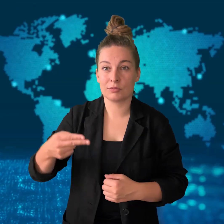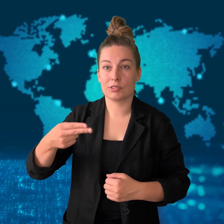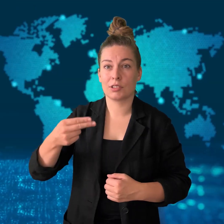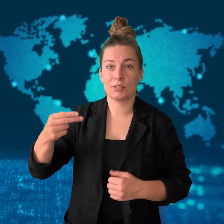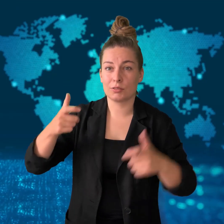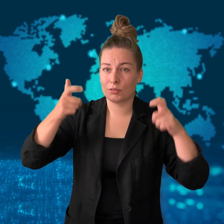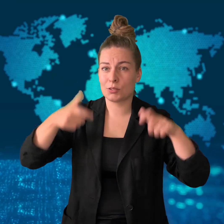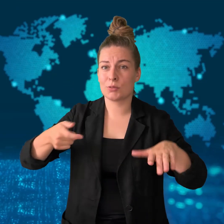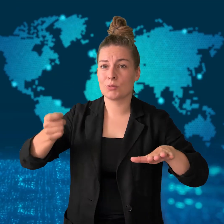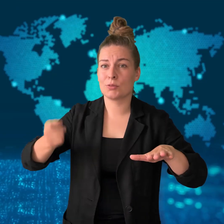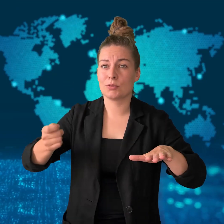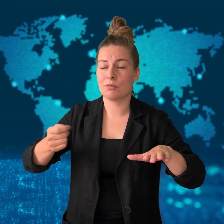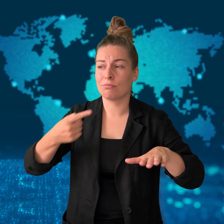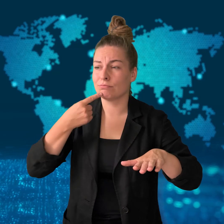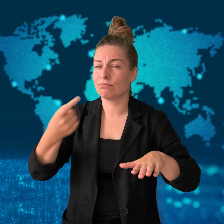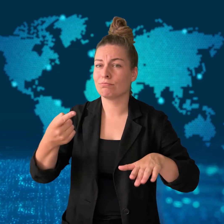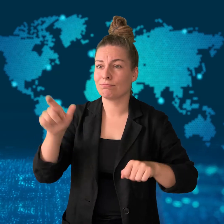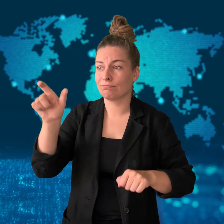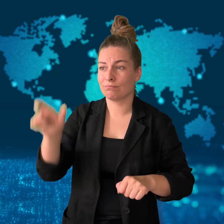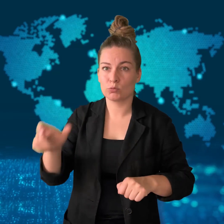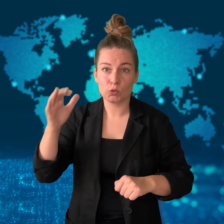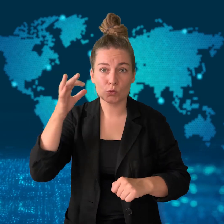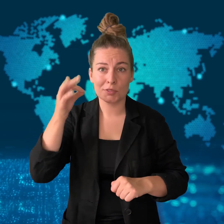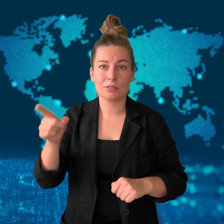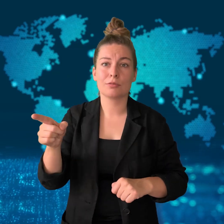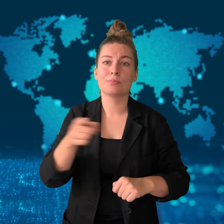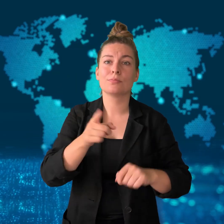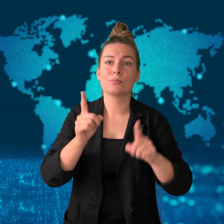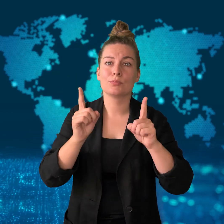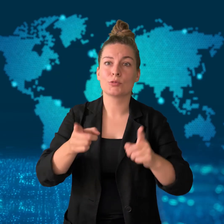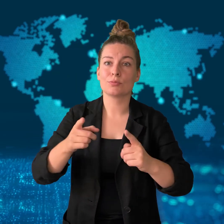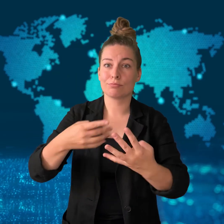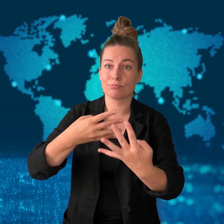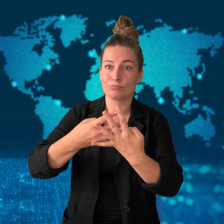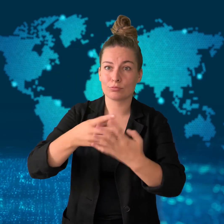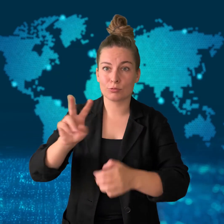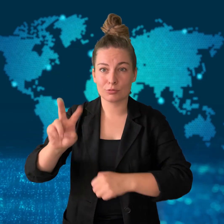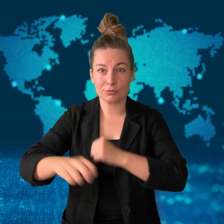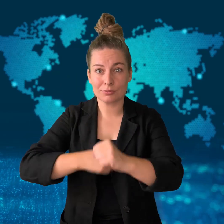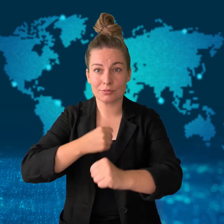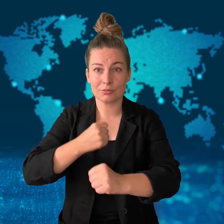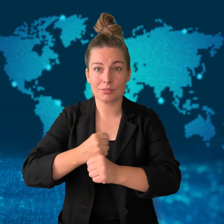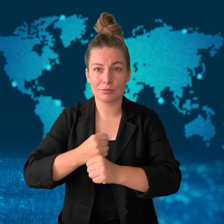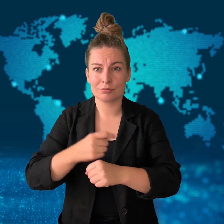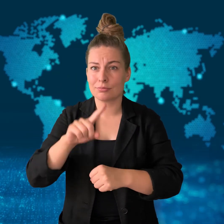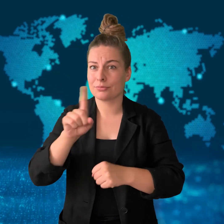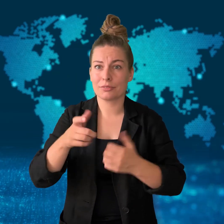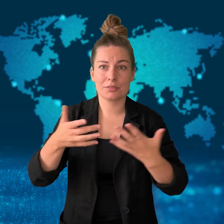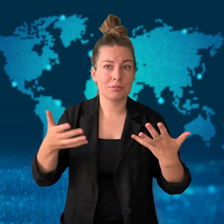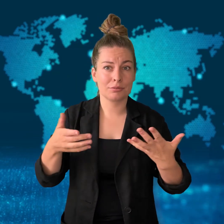[MONIKA]: A court in Indonesia sentenced a woman to